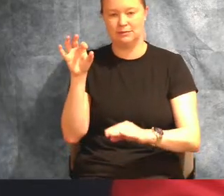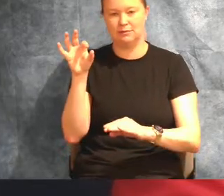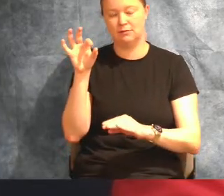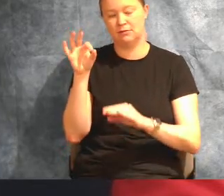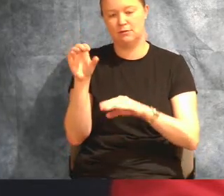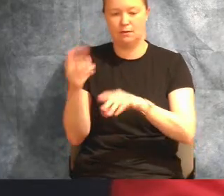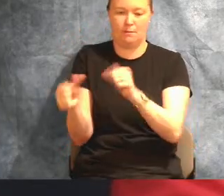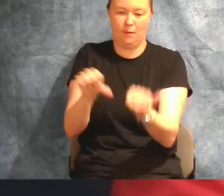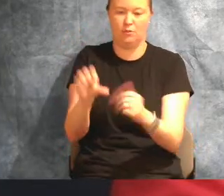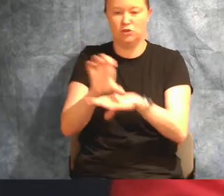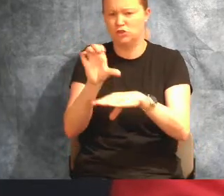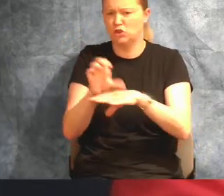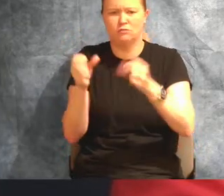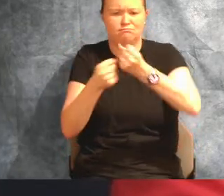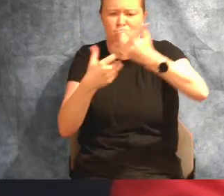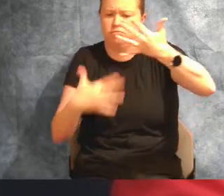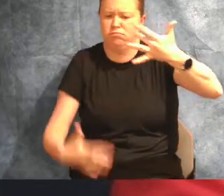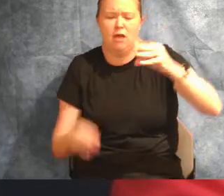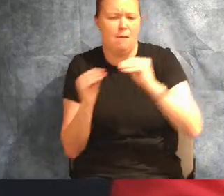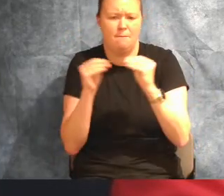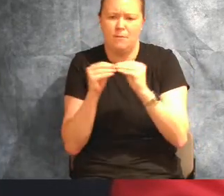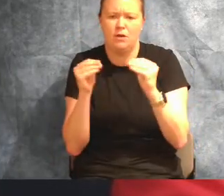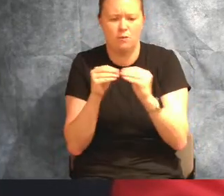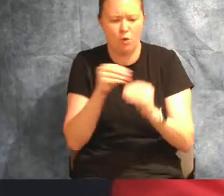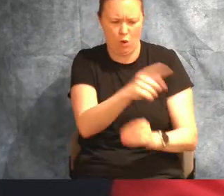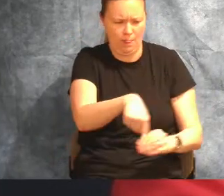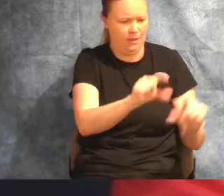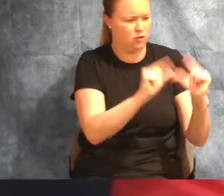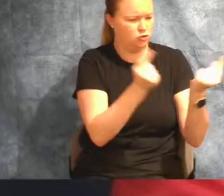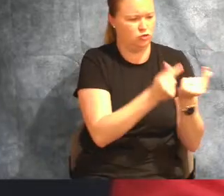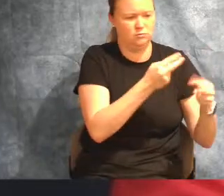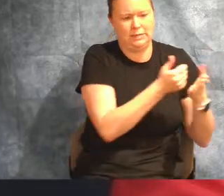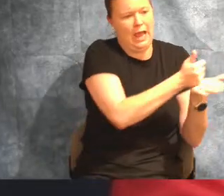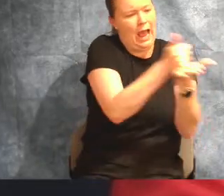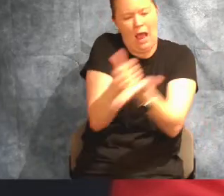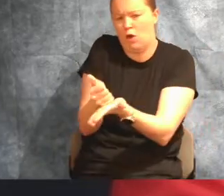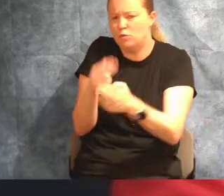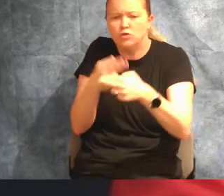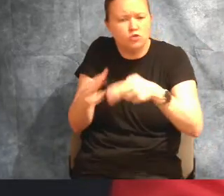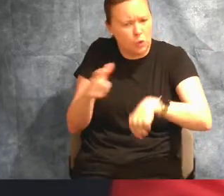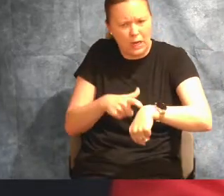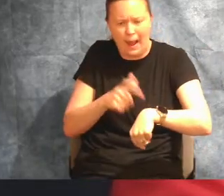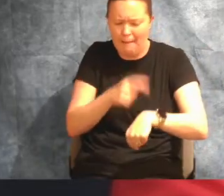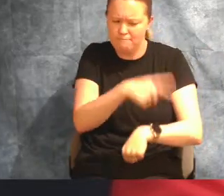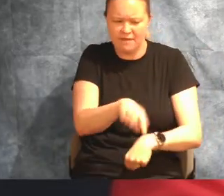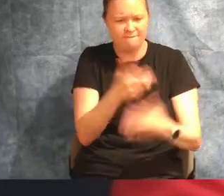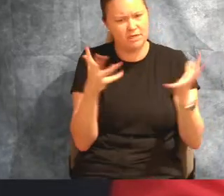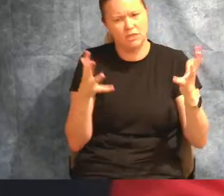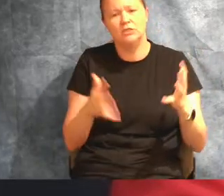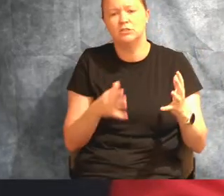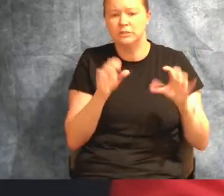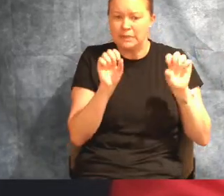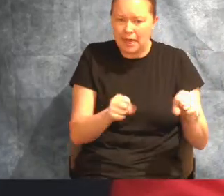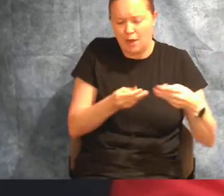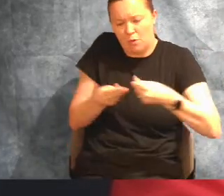so many more that this group activated in a very very short time and was able to feed thousands of